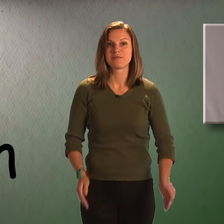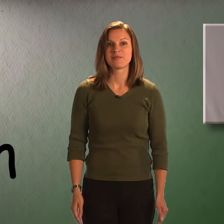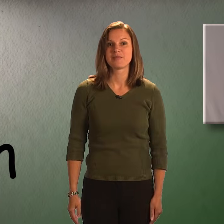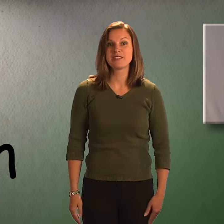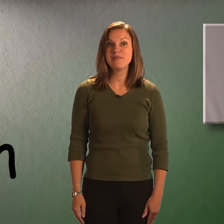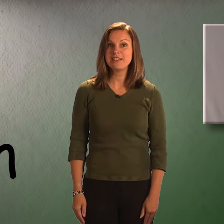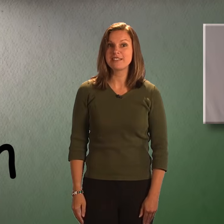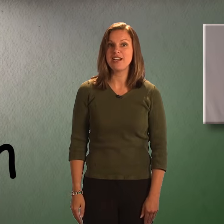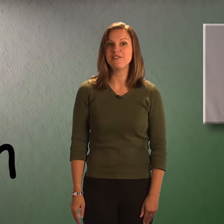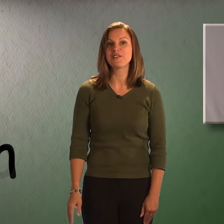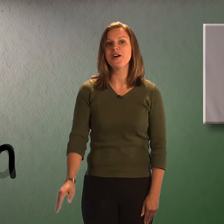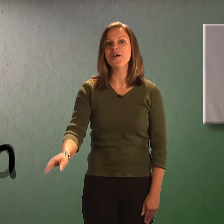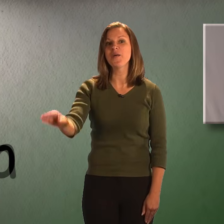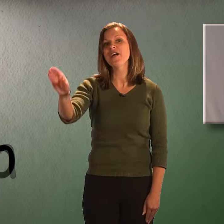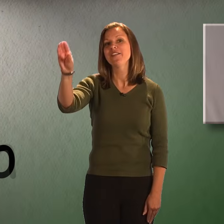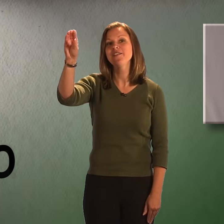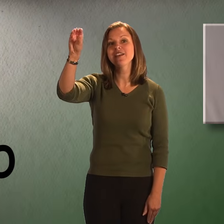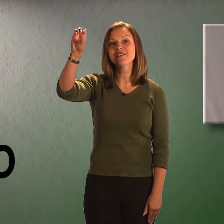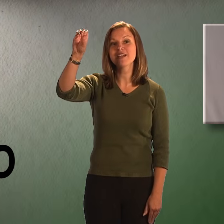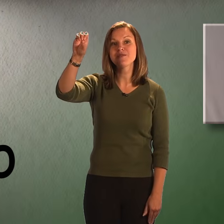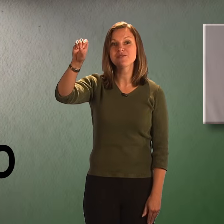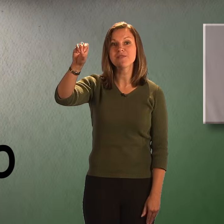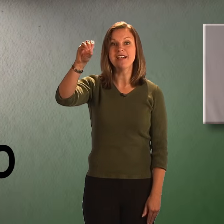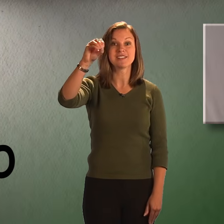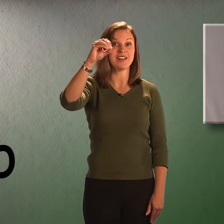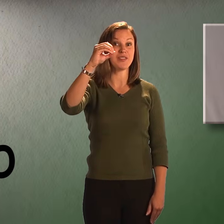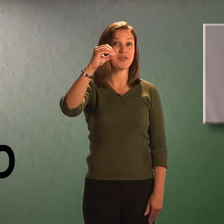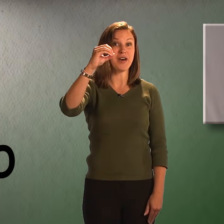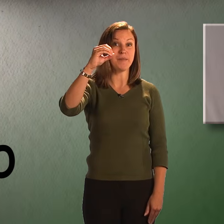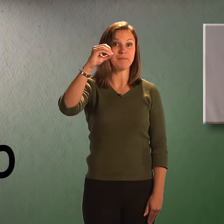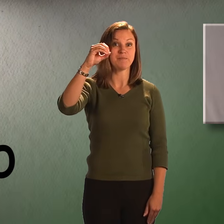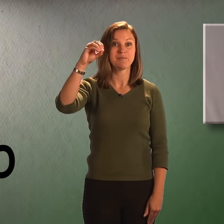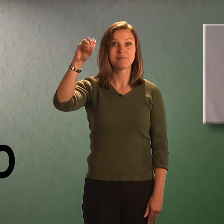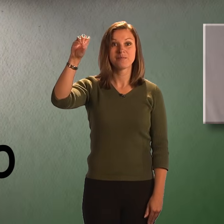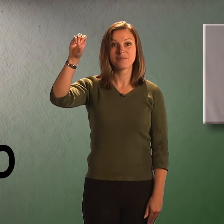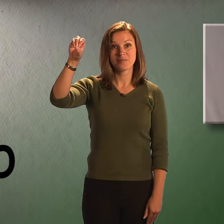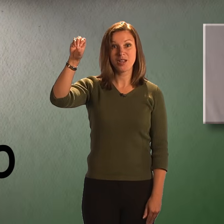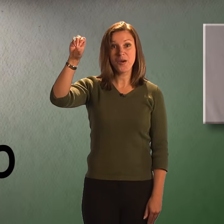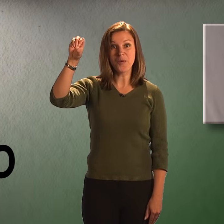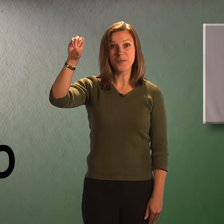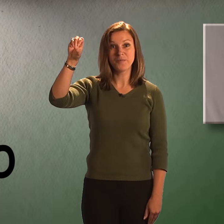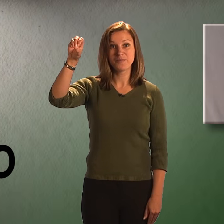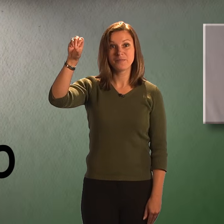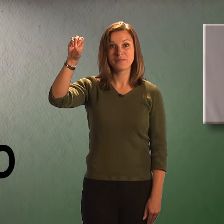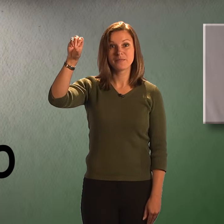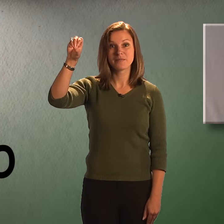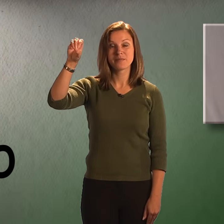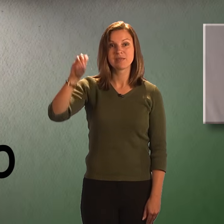To make the sign for "o" the fingers come to rest on the thumb. "o"